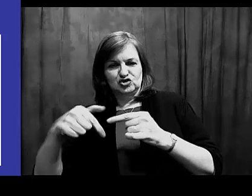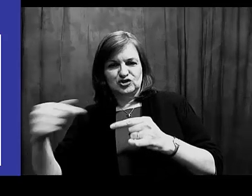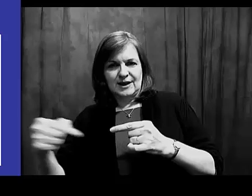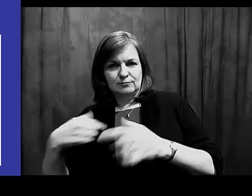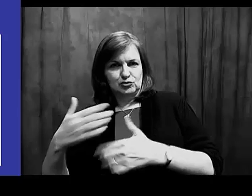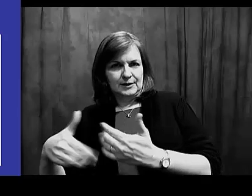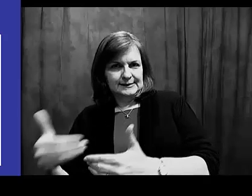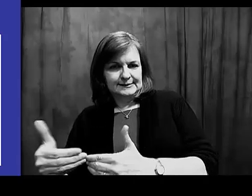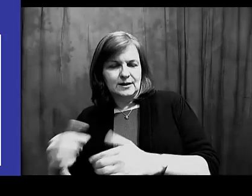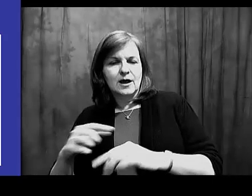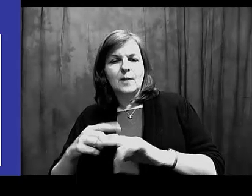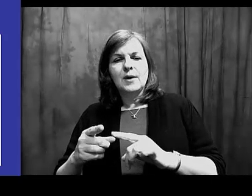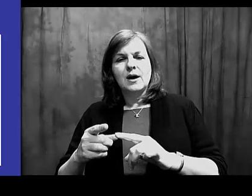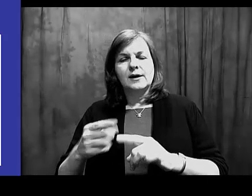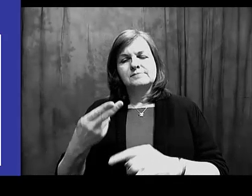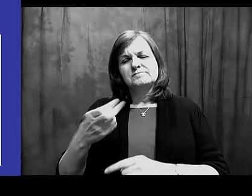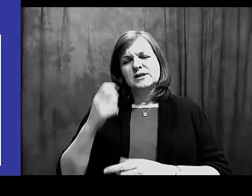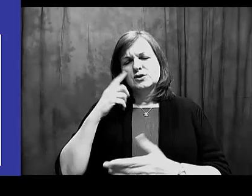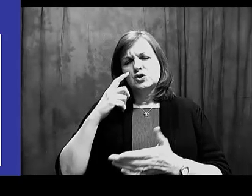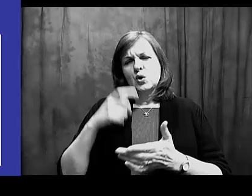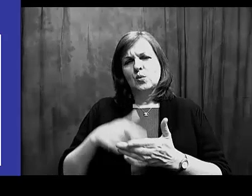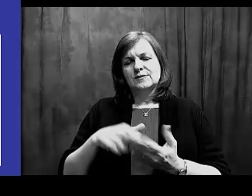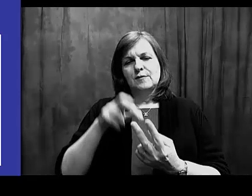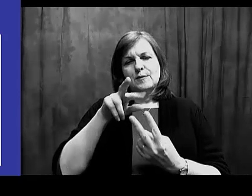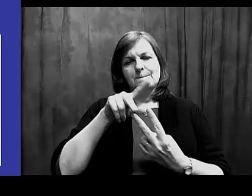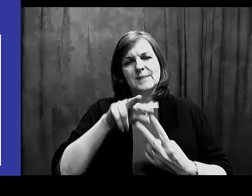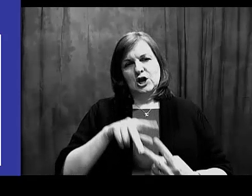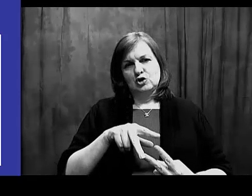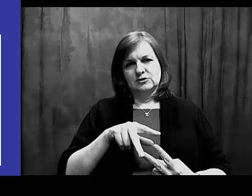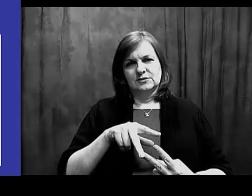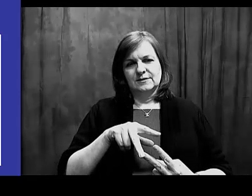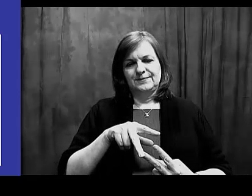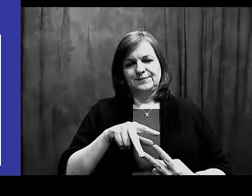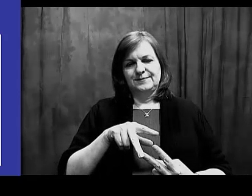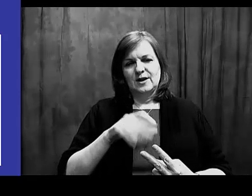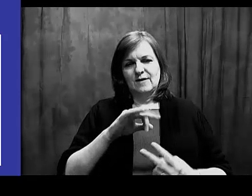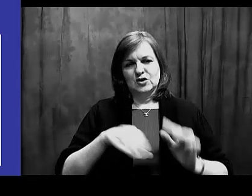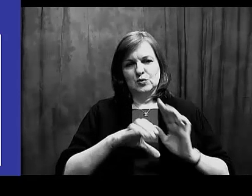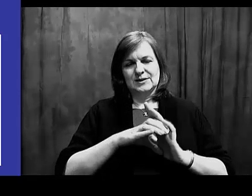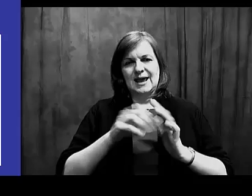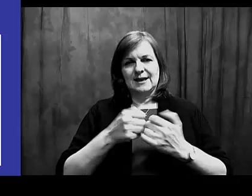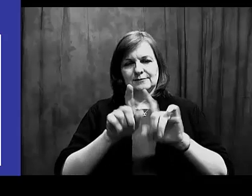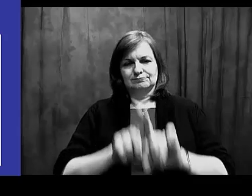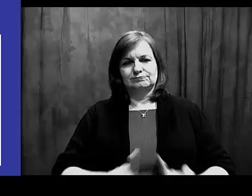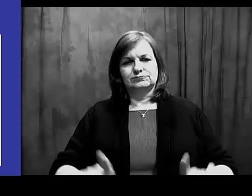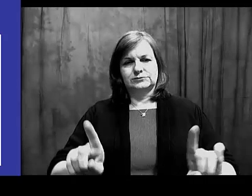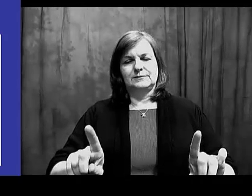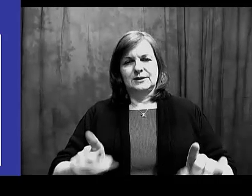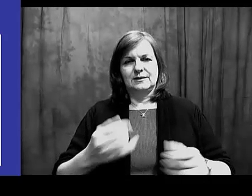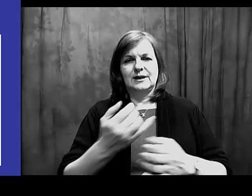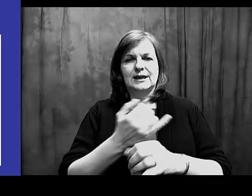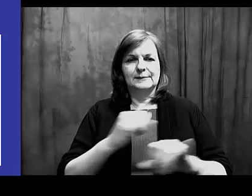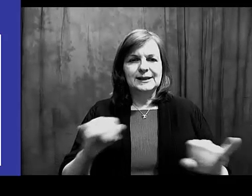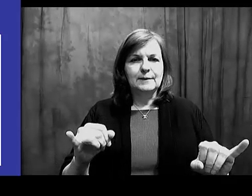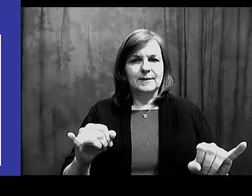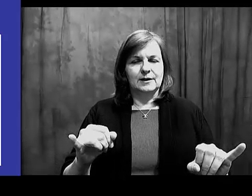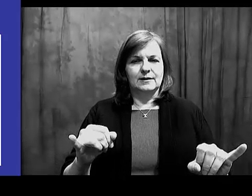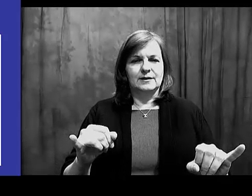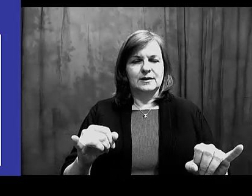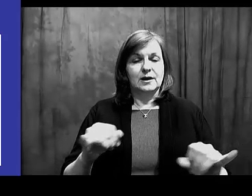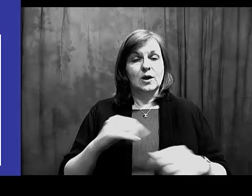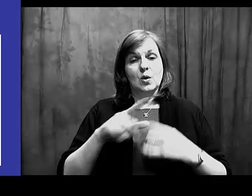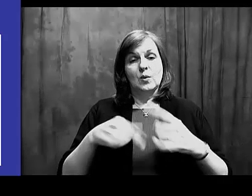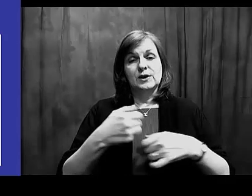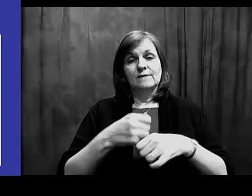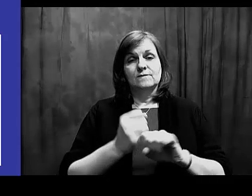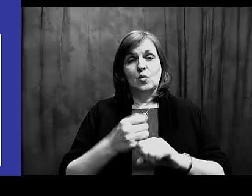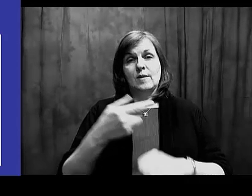but he knew that the gene that the pair's-- not the genes that the pairs -- had was sort independently